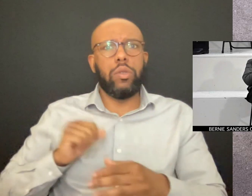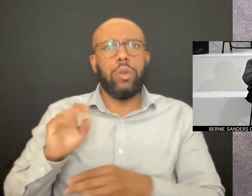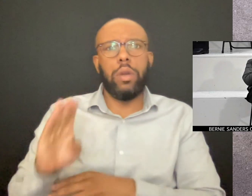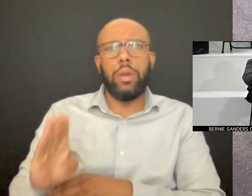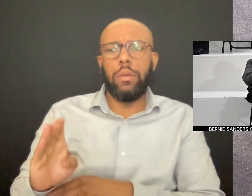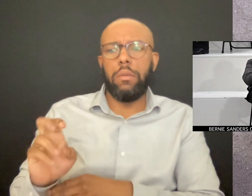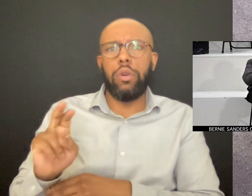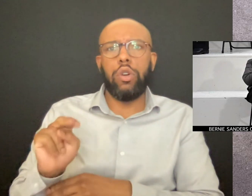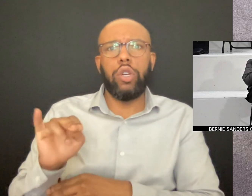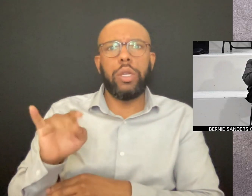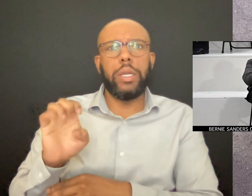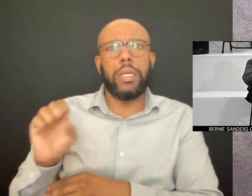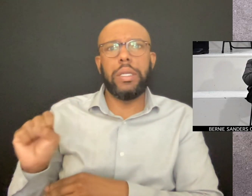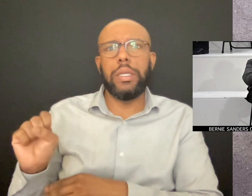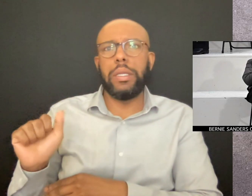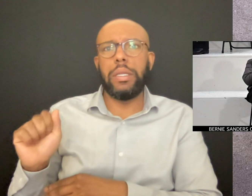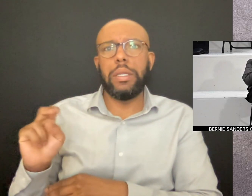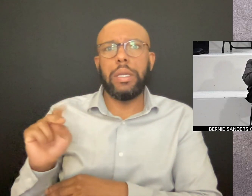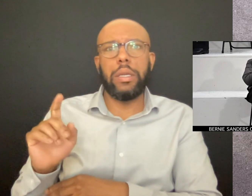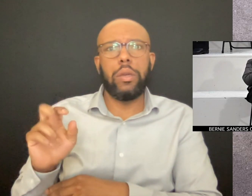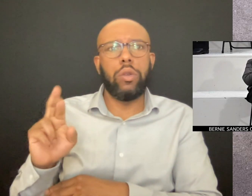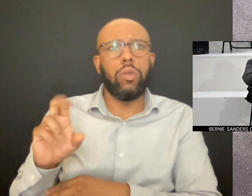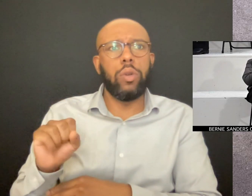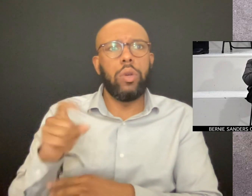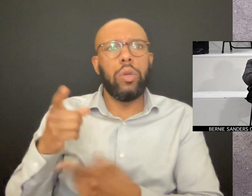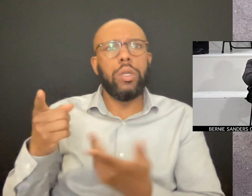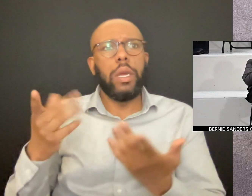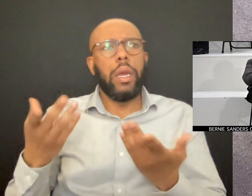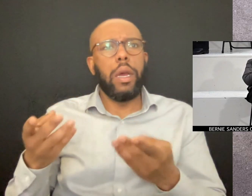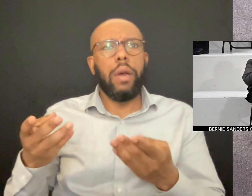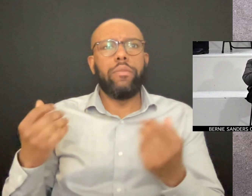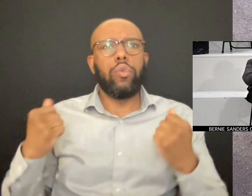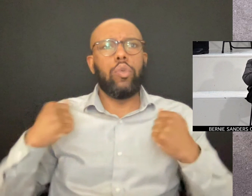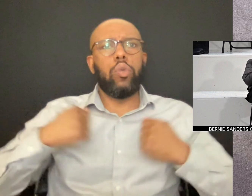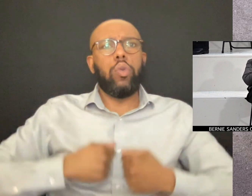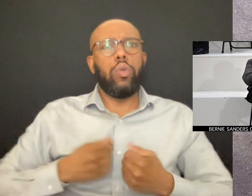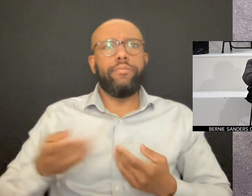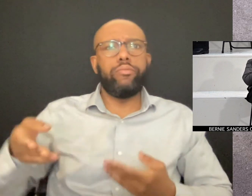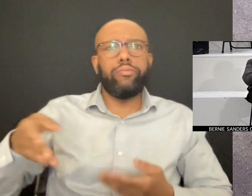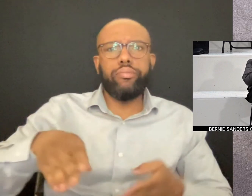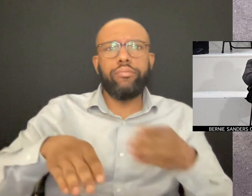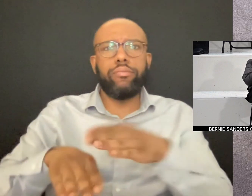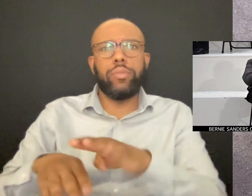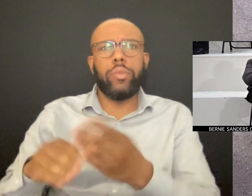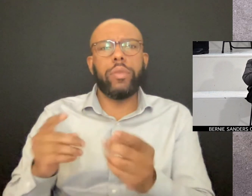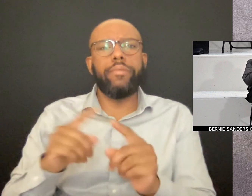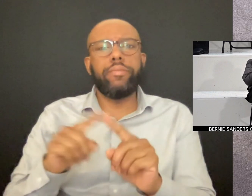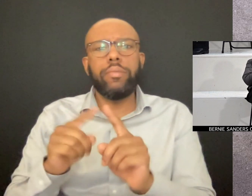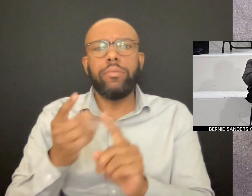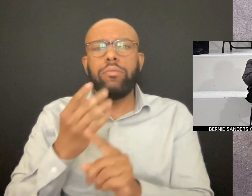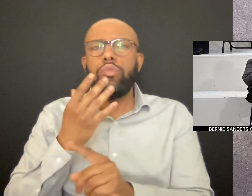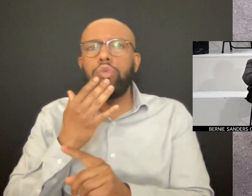back in 2021 pictures of Vermont Senator Bernie Sanders wrapped up in a big coat